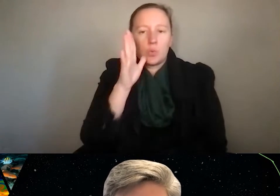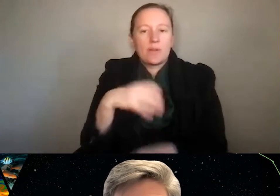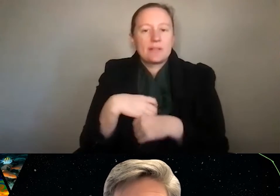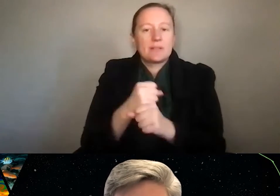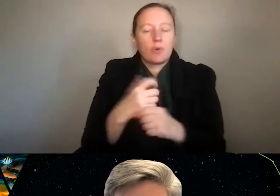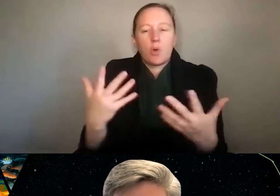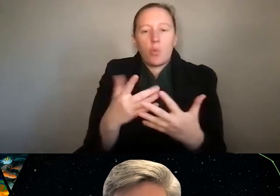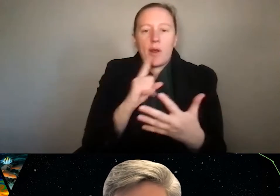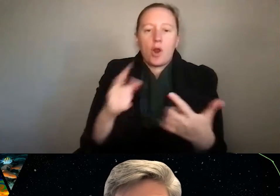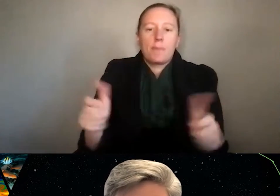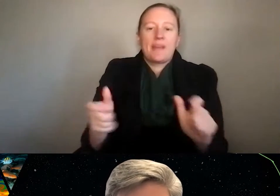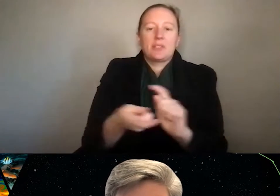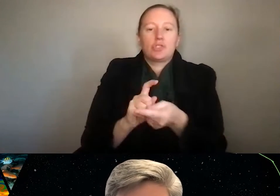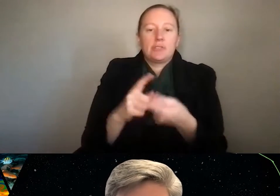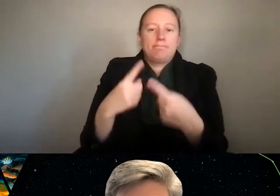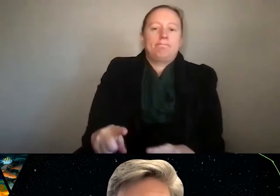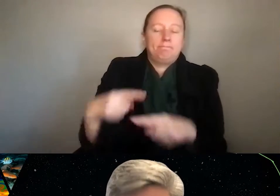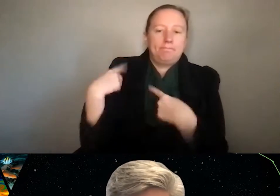the major changes that have been made to